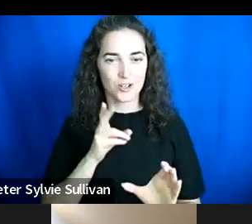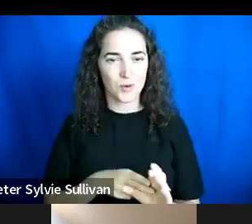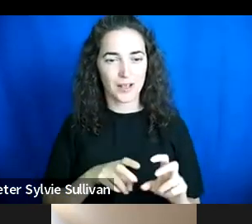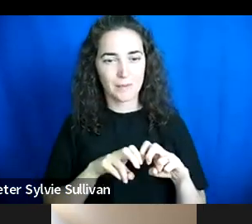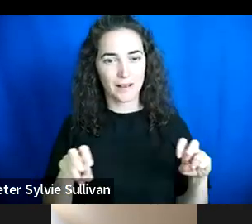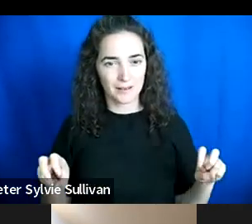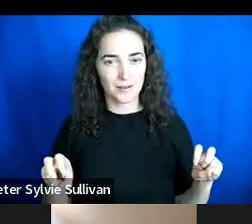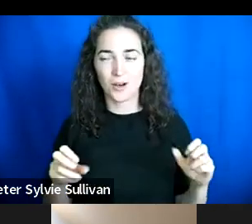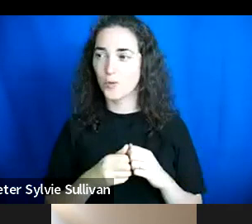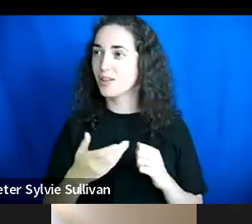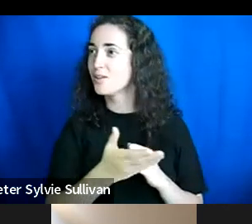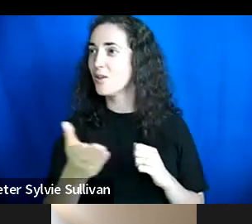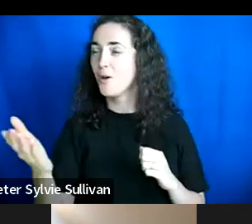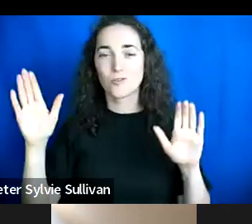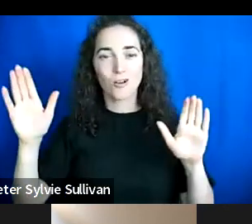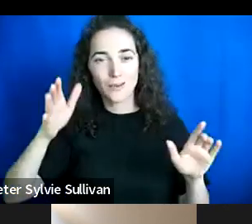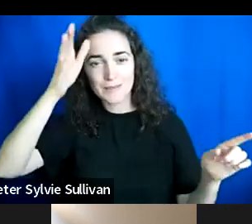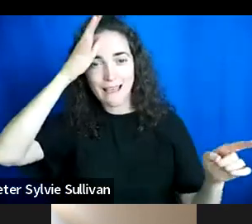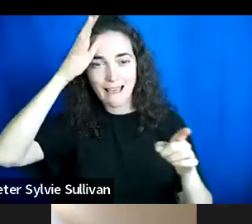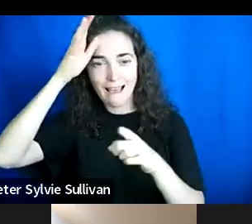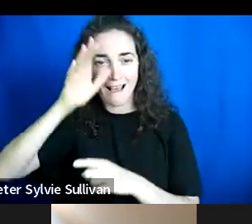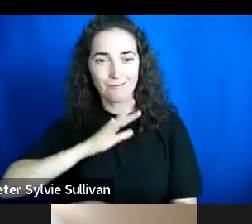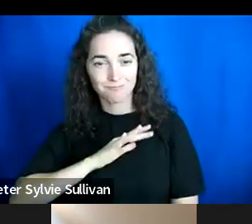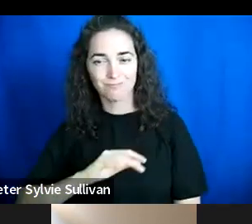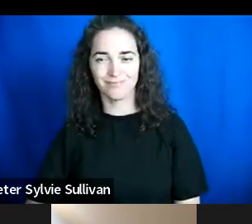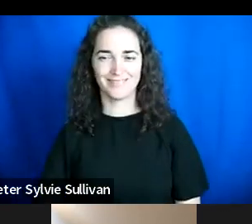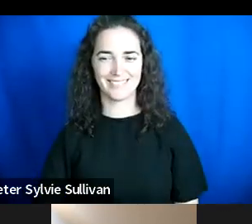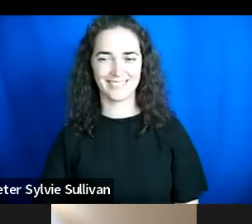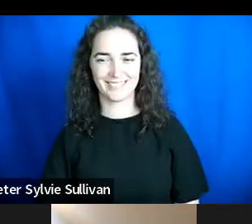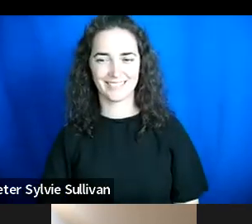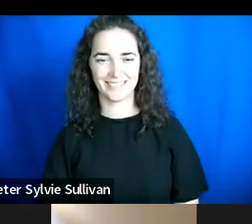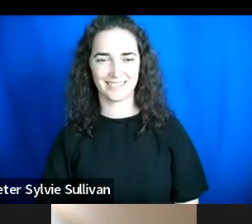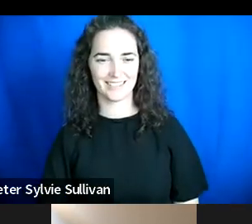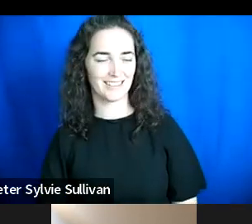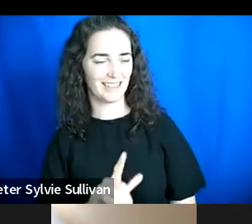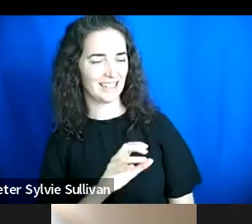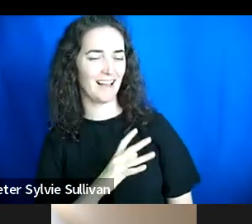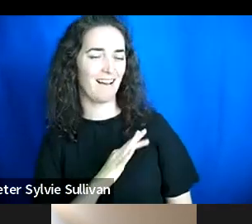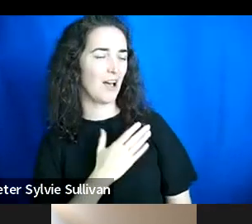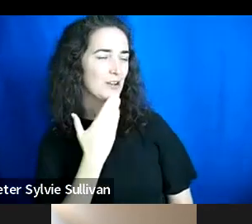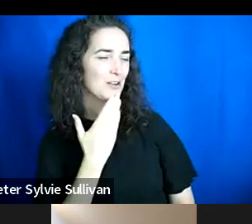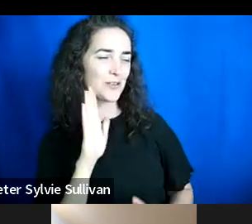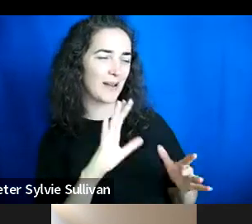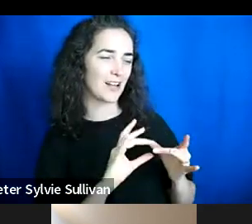But these fellow awesome dads good, great comments to close out our panel with.